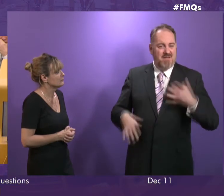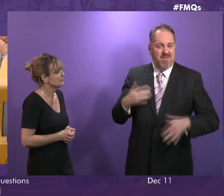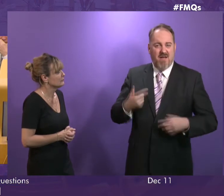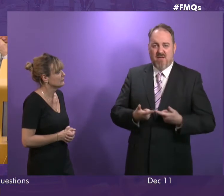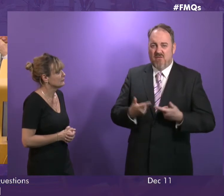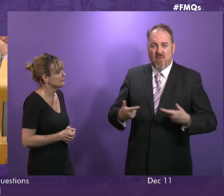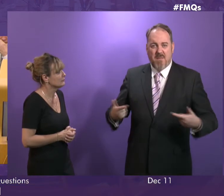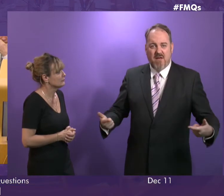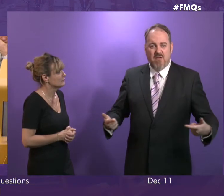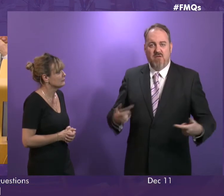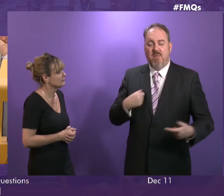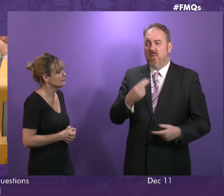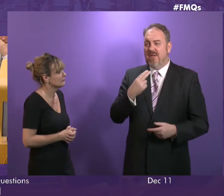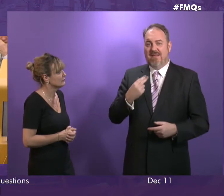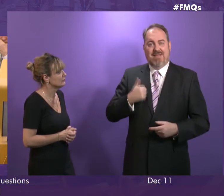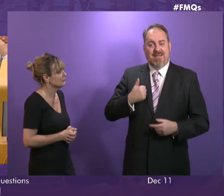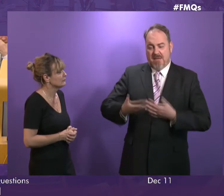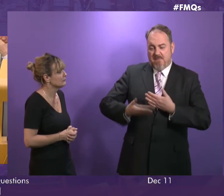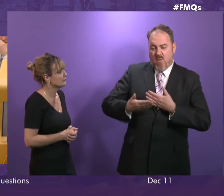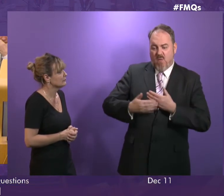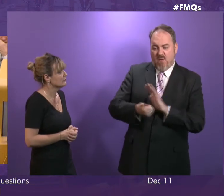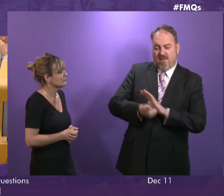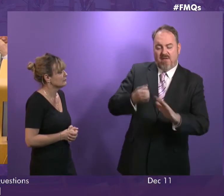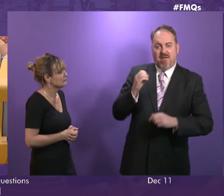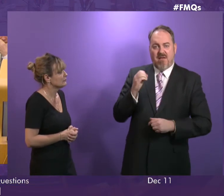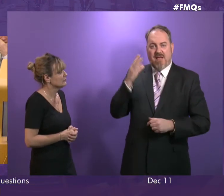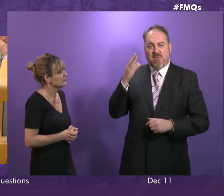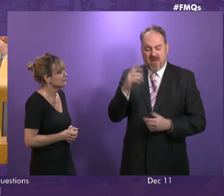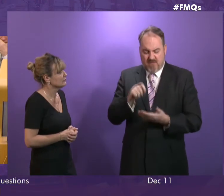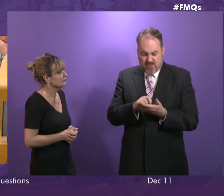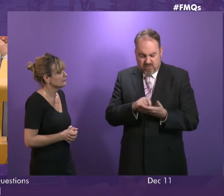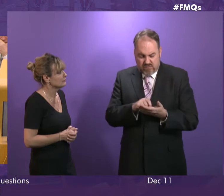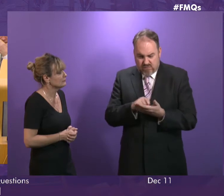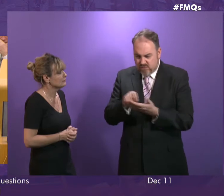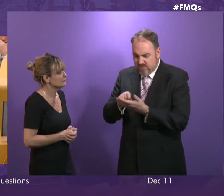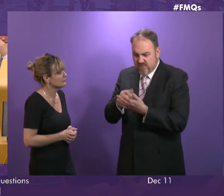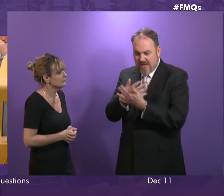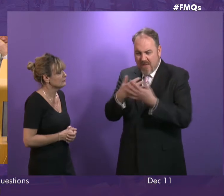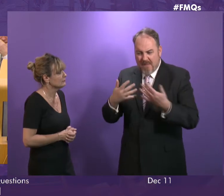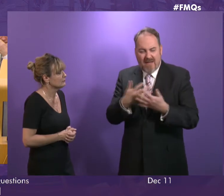more experts in the field to detect and report on illegal snaring and other wildlife crimes.